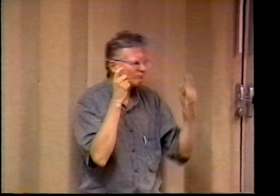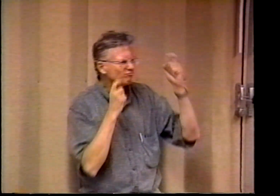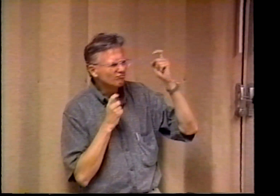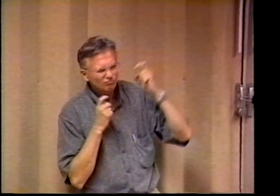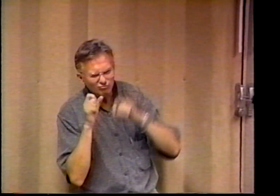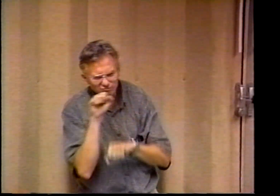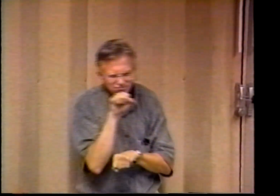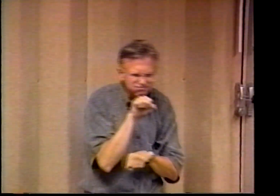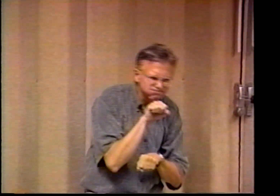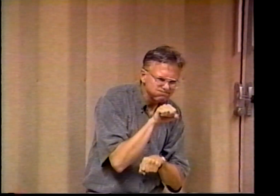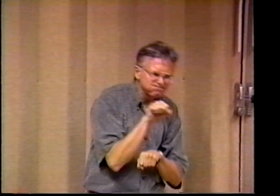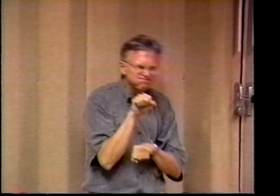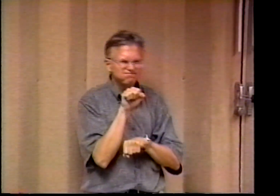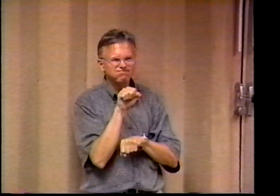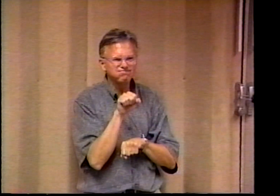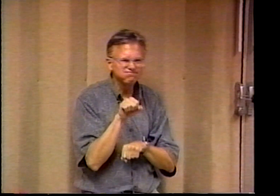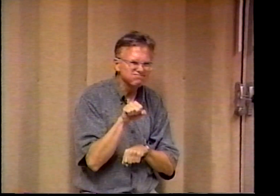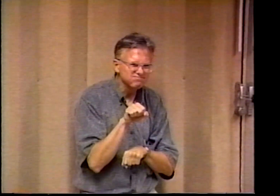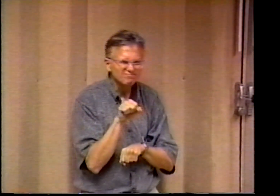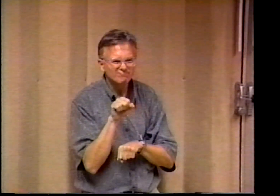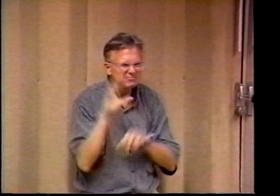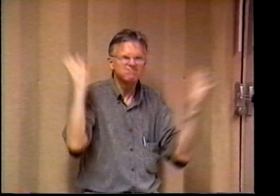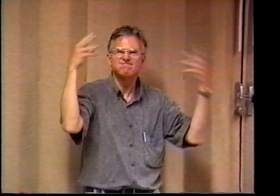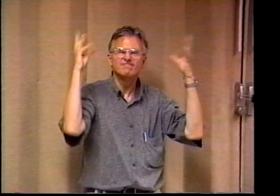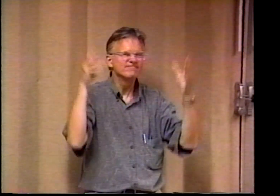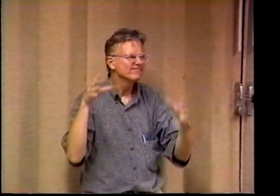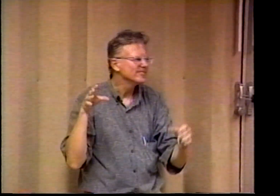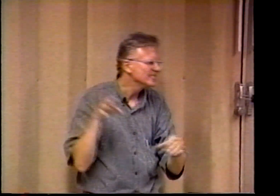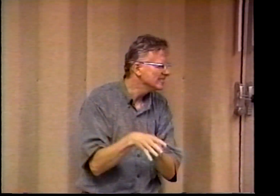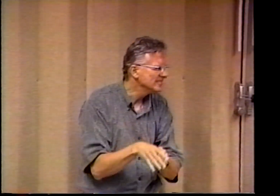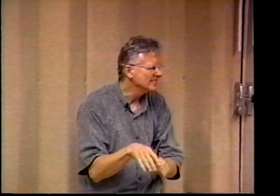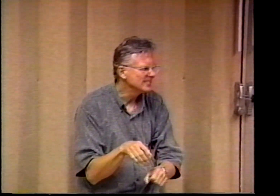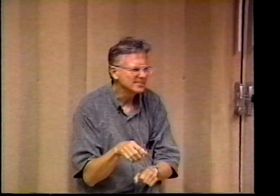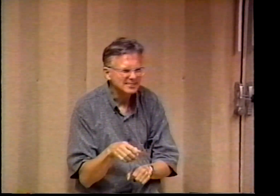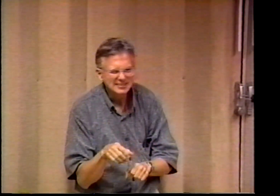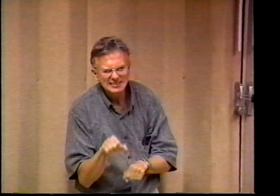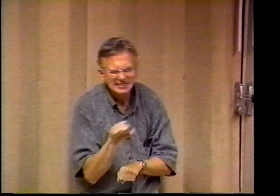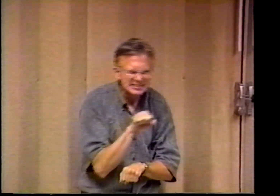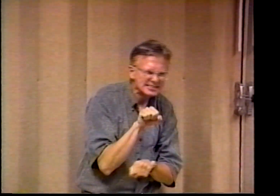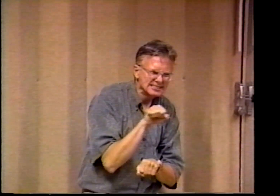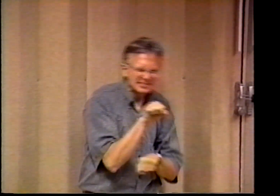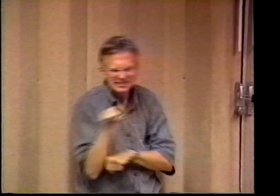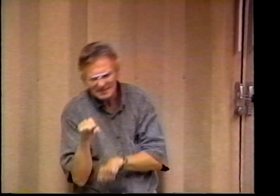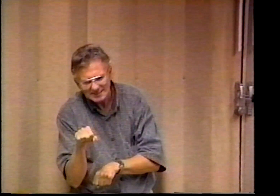You can add as much or as little gestures as you like."